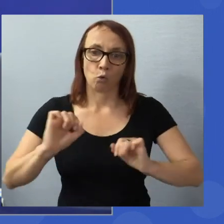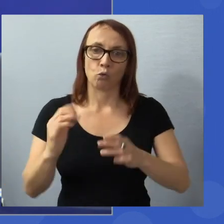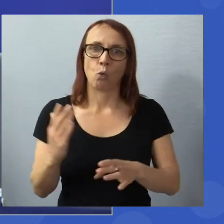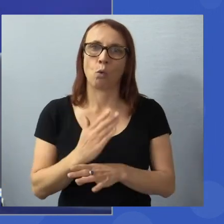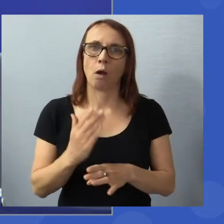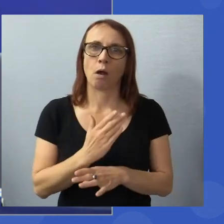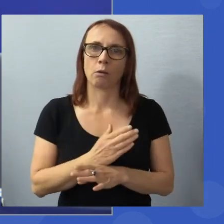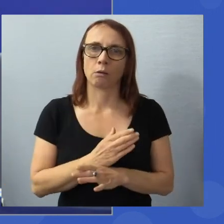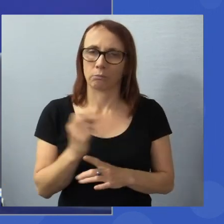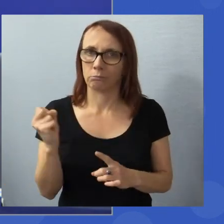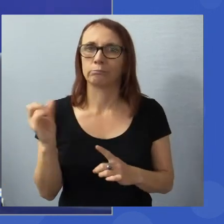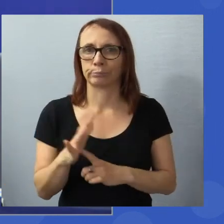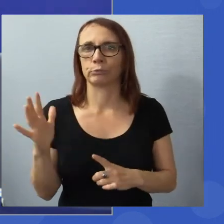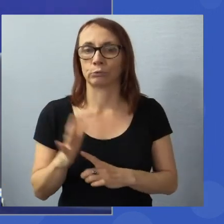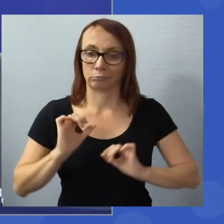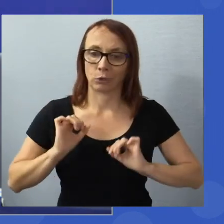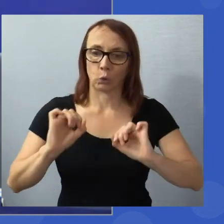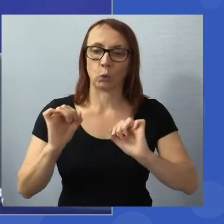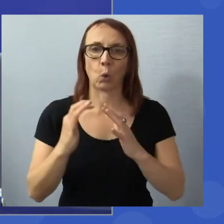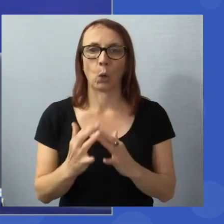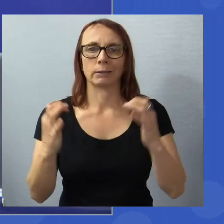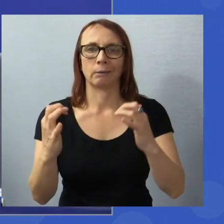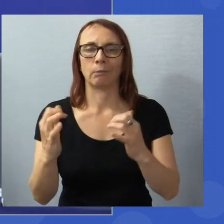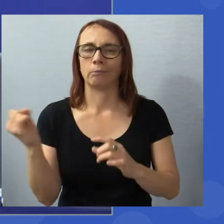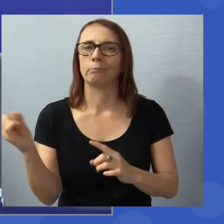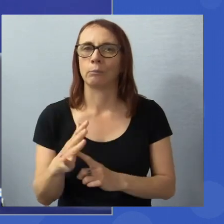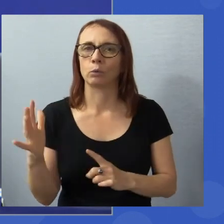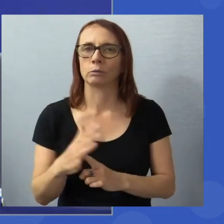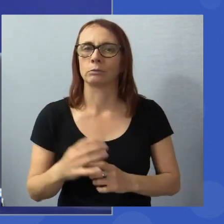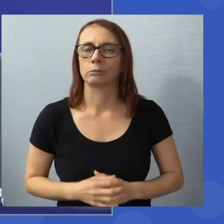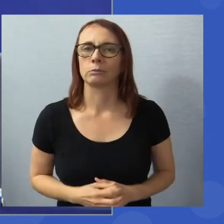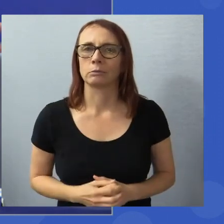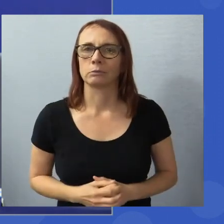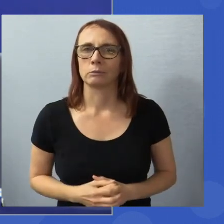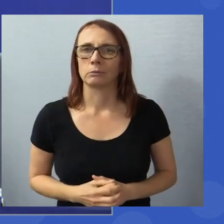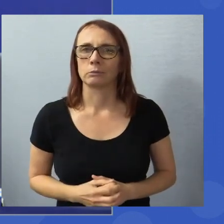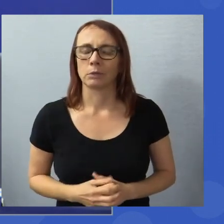and that your assembly is important and I'm I want to command you for your input